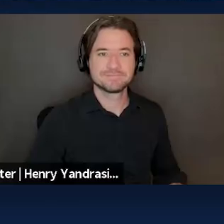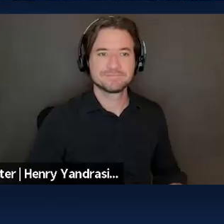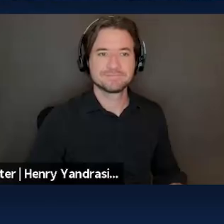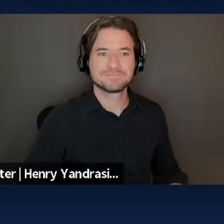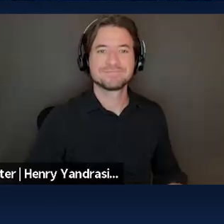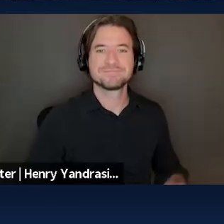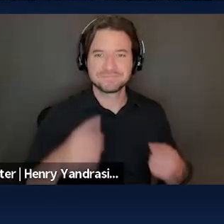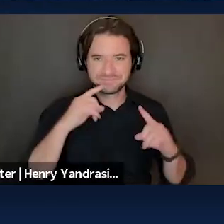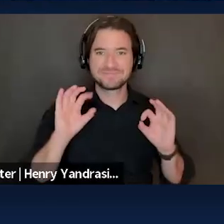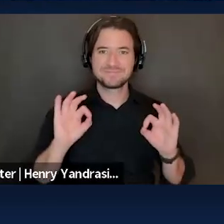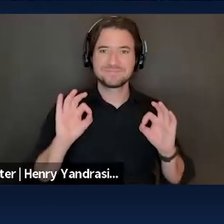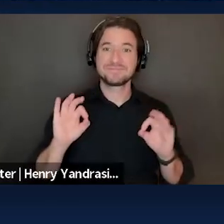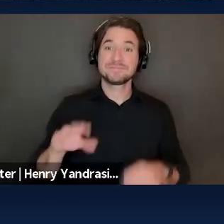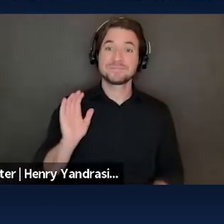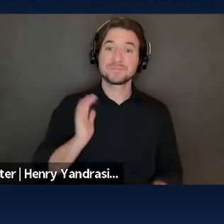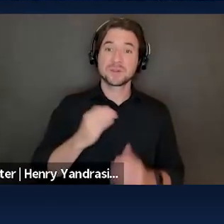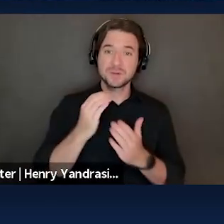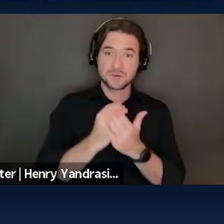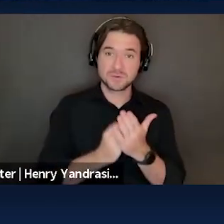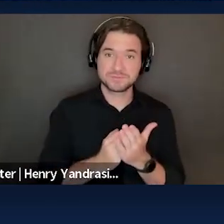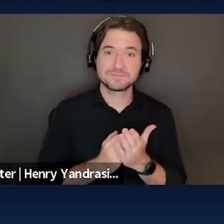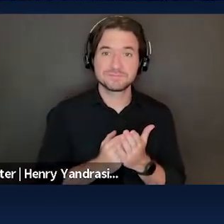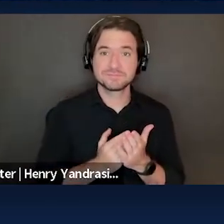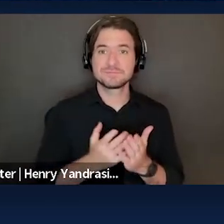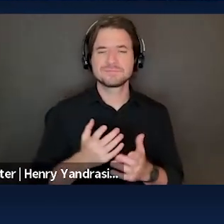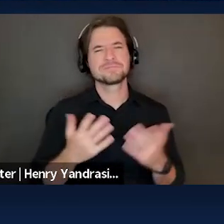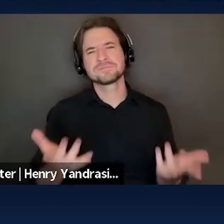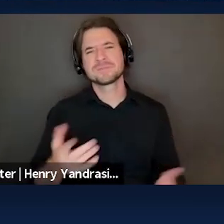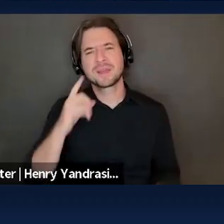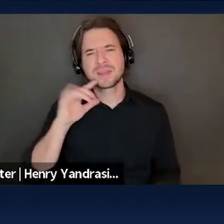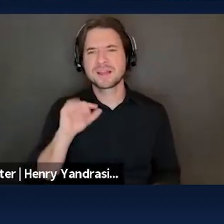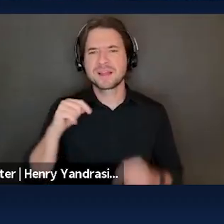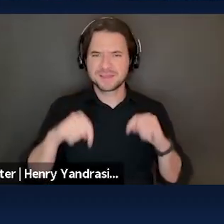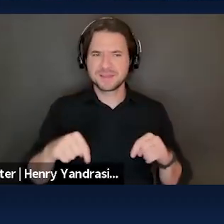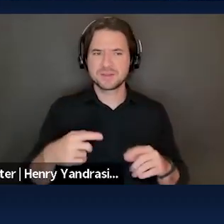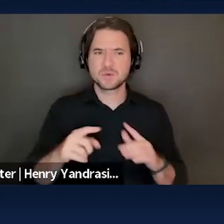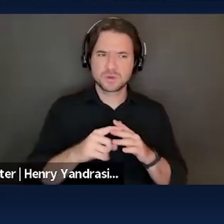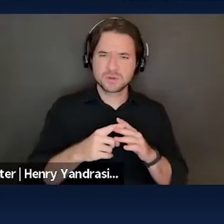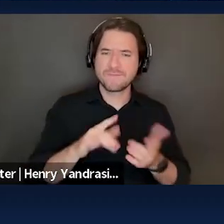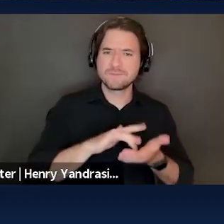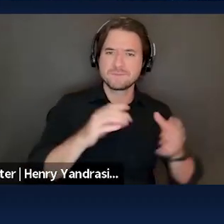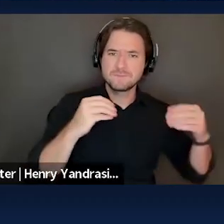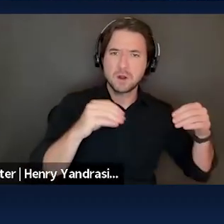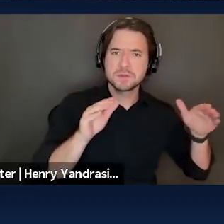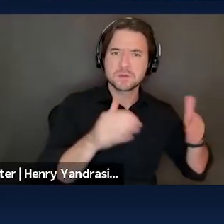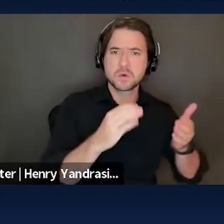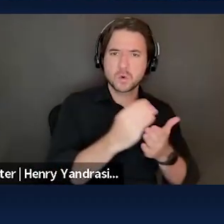Here we go. So, our course… Um, we look at it this way. It initially started with a pharmacy-centric course, and then I met our.